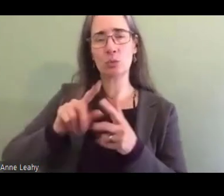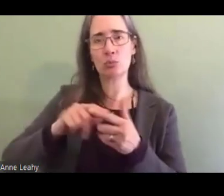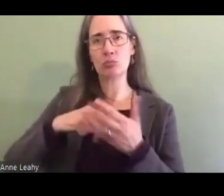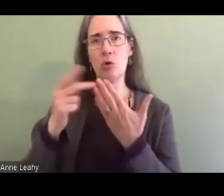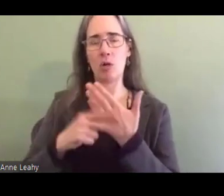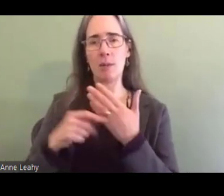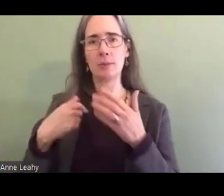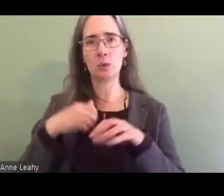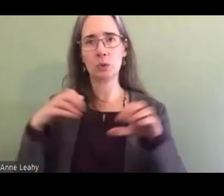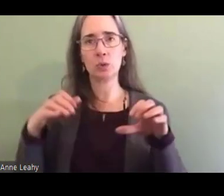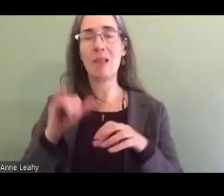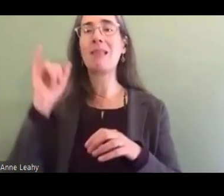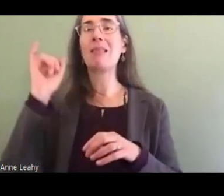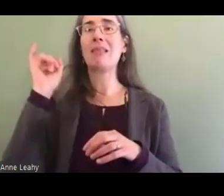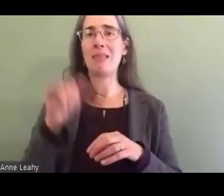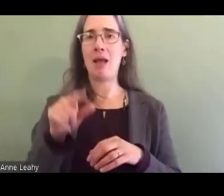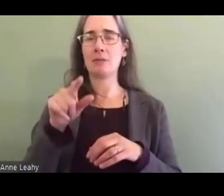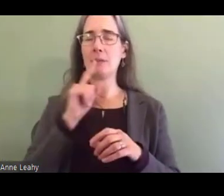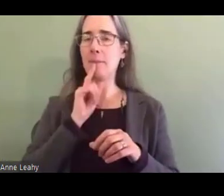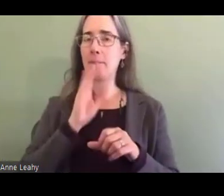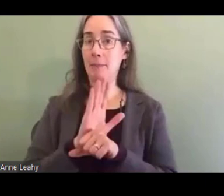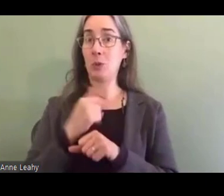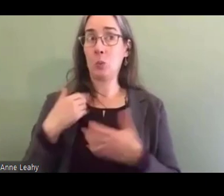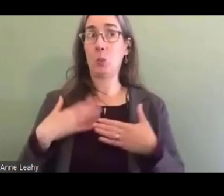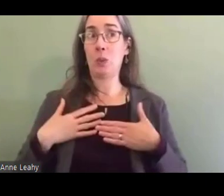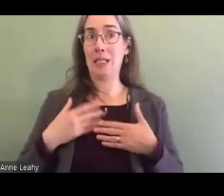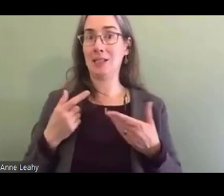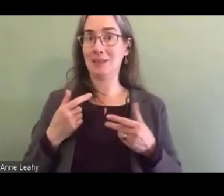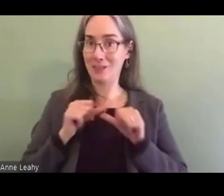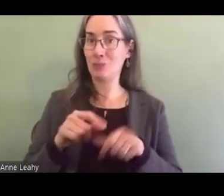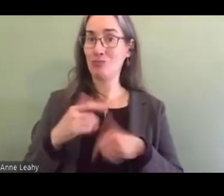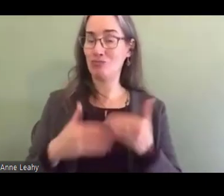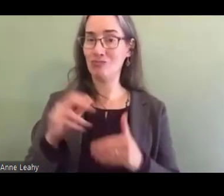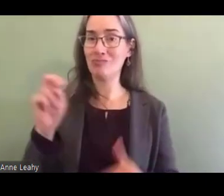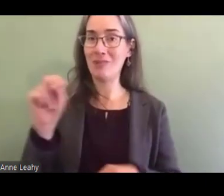That is the commitment we continue to have in the National Federation of the Blind.